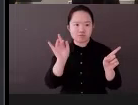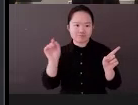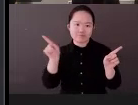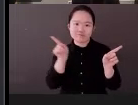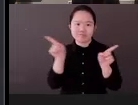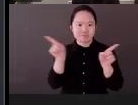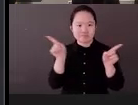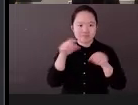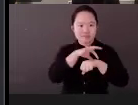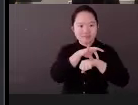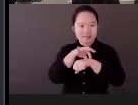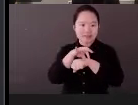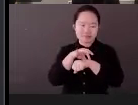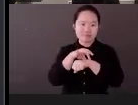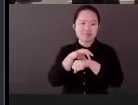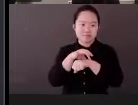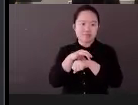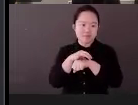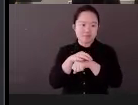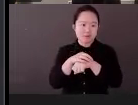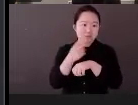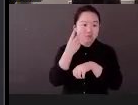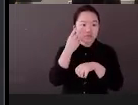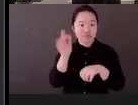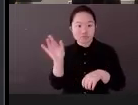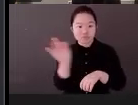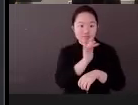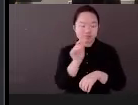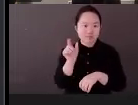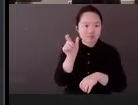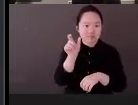is about item label.